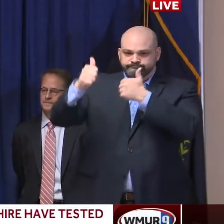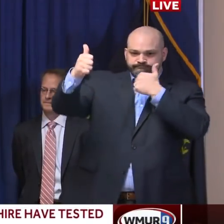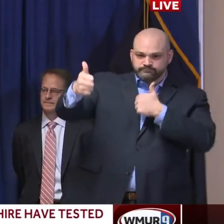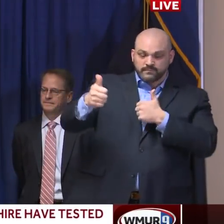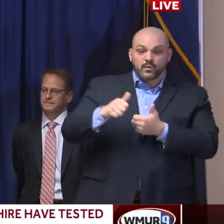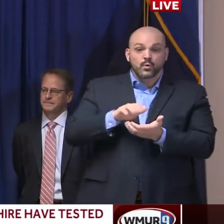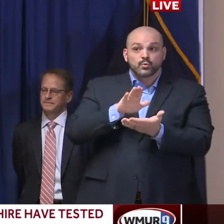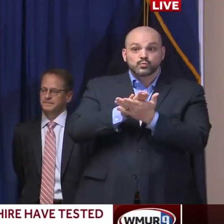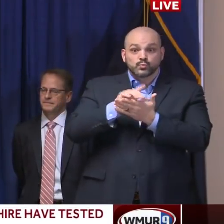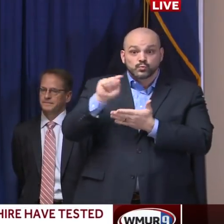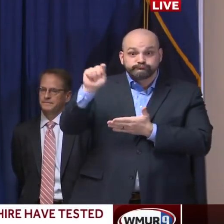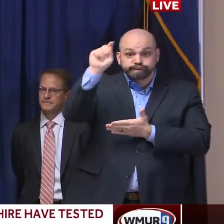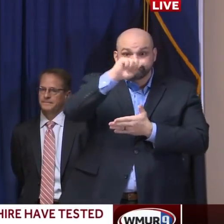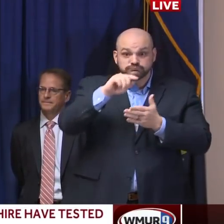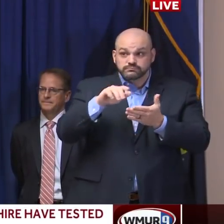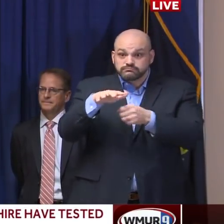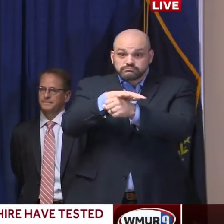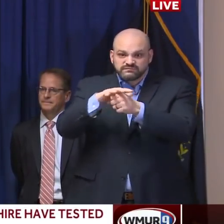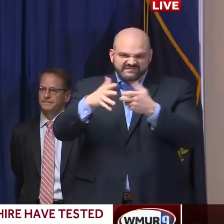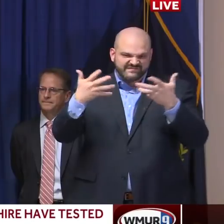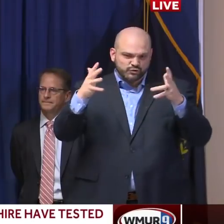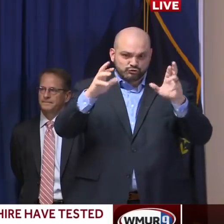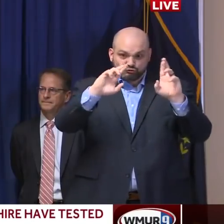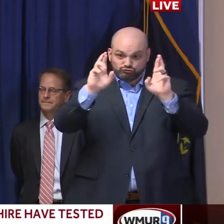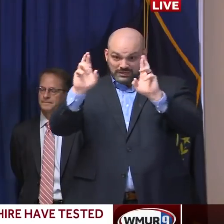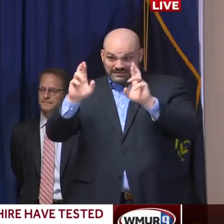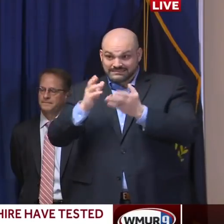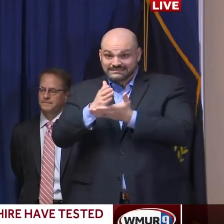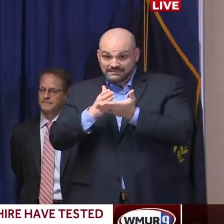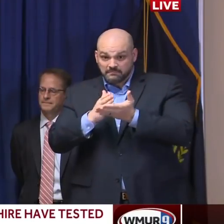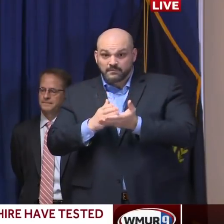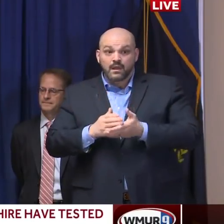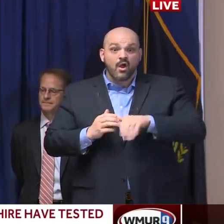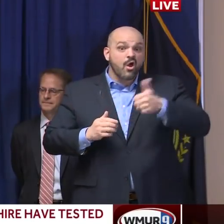MANY SCHOOL DISTRICT’S ARE PREPARED TO BEAT OTHERS WILL NEED A FEW DAYS TO BEGIN.